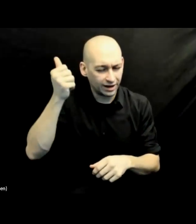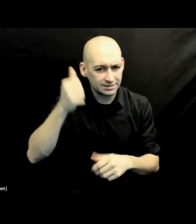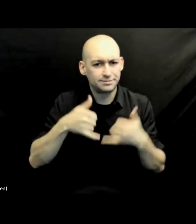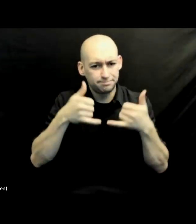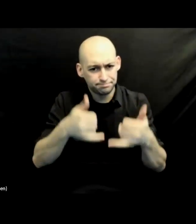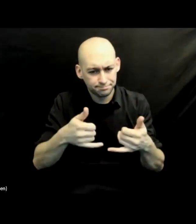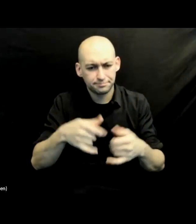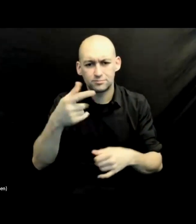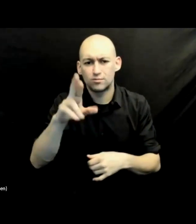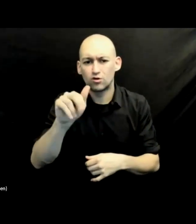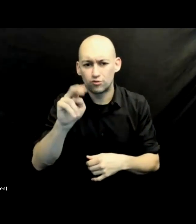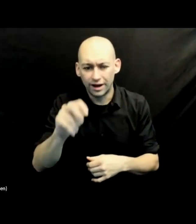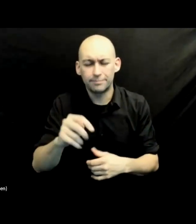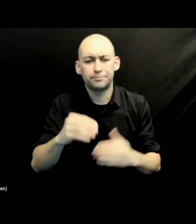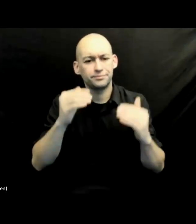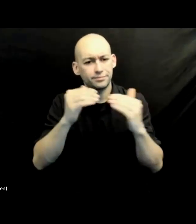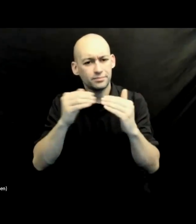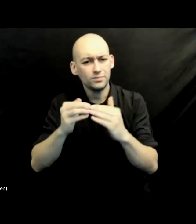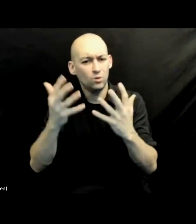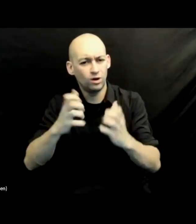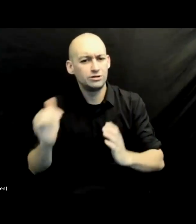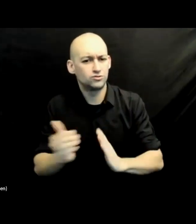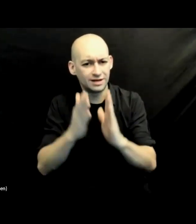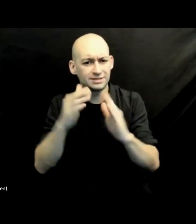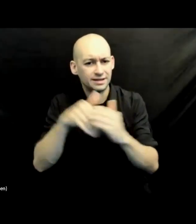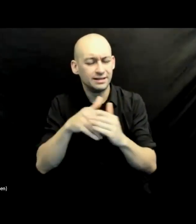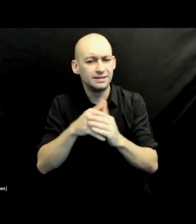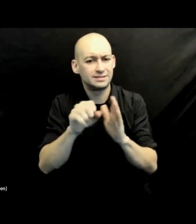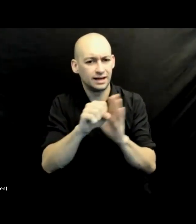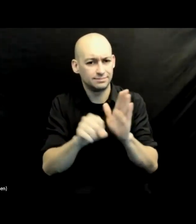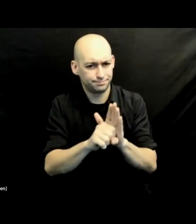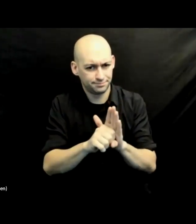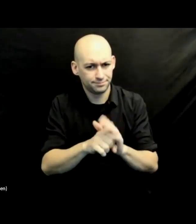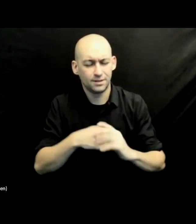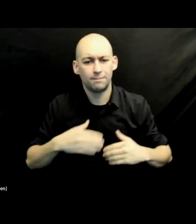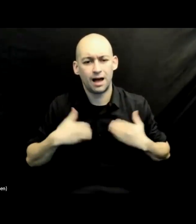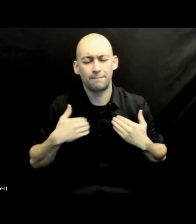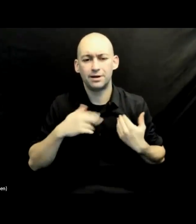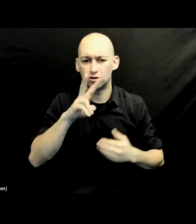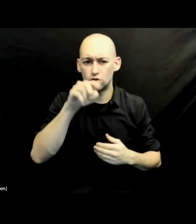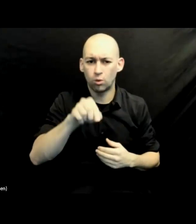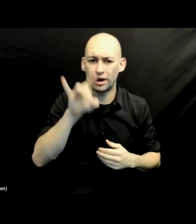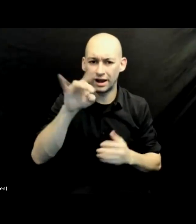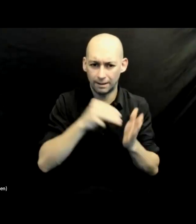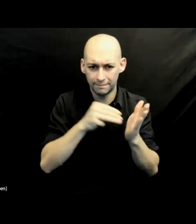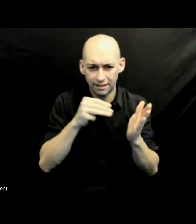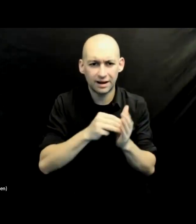inequity that we need to address in our State. I am pleased that 2.8 million Californians have